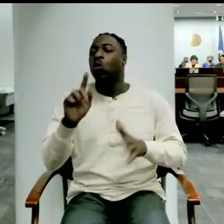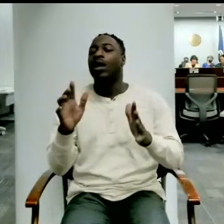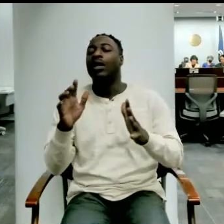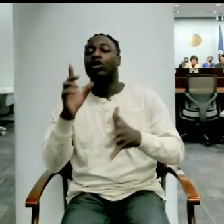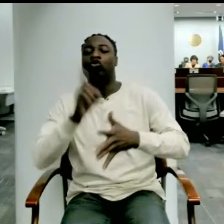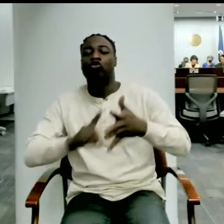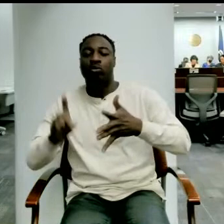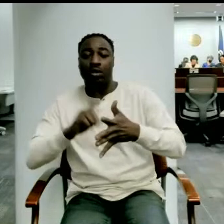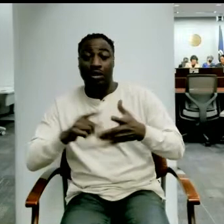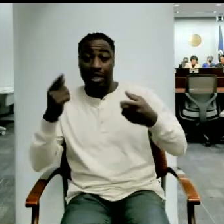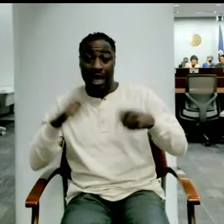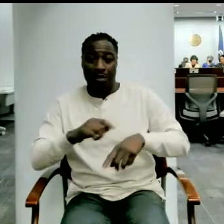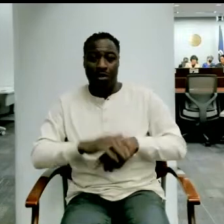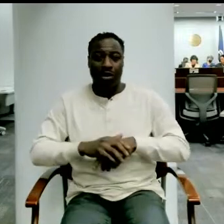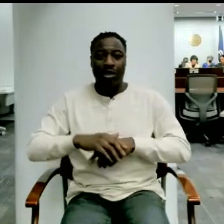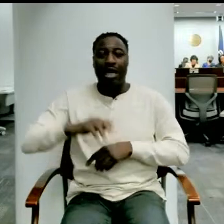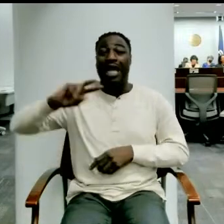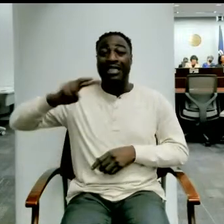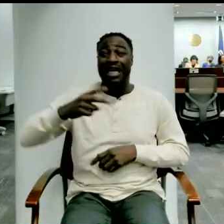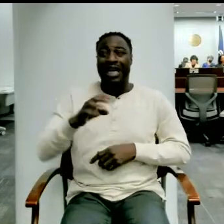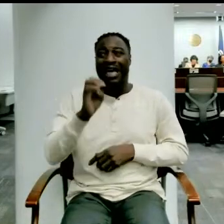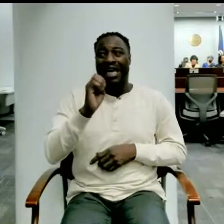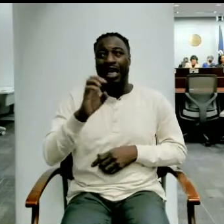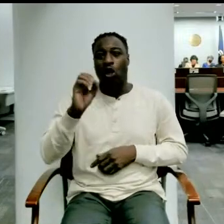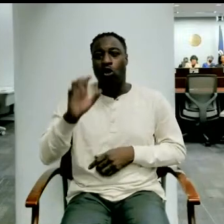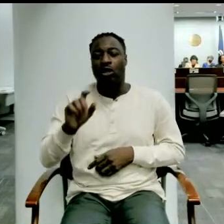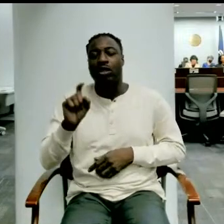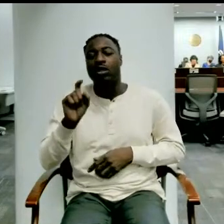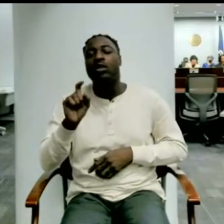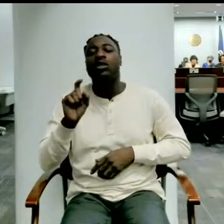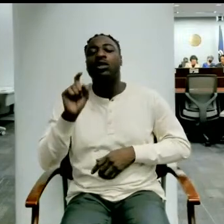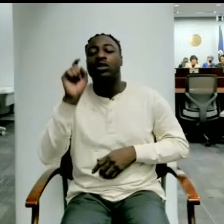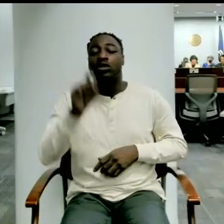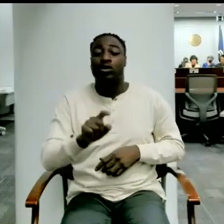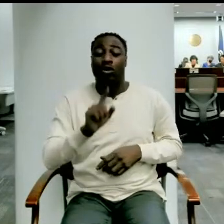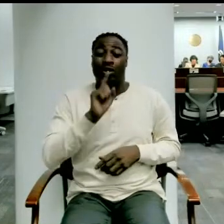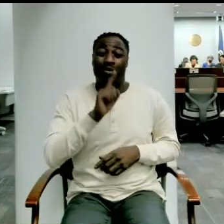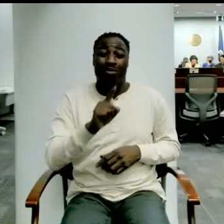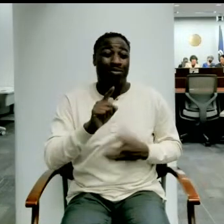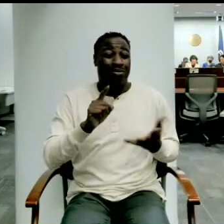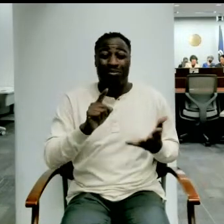Second, the EEOC should rely on match pair testing, even if approximate the EEOC can't